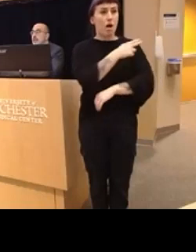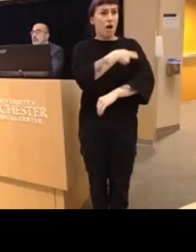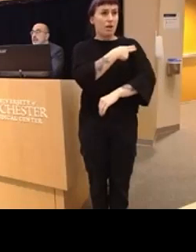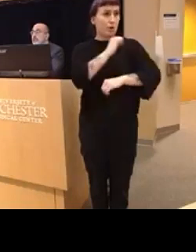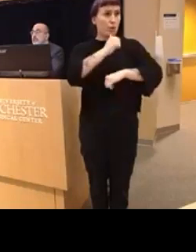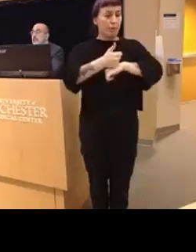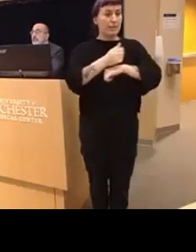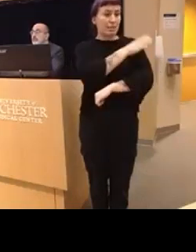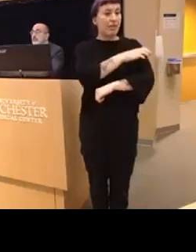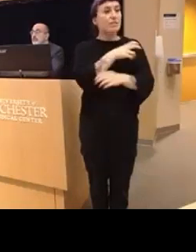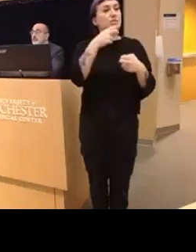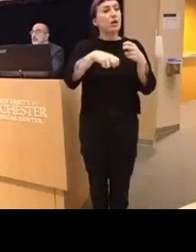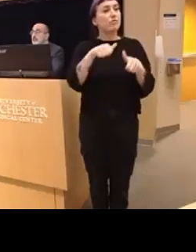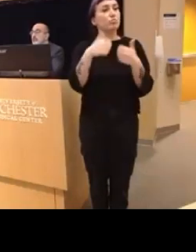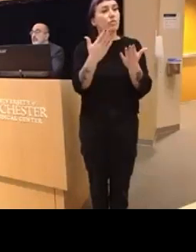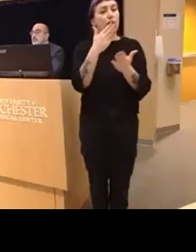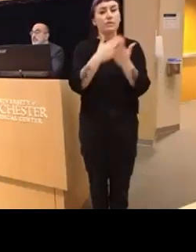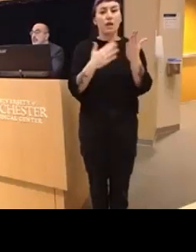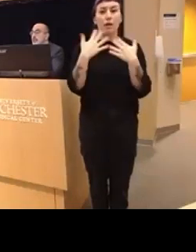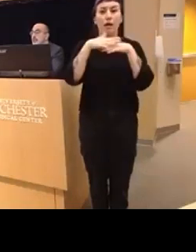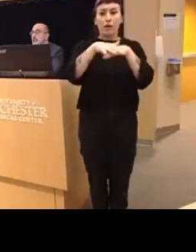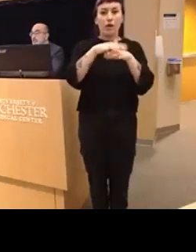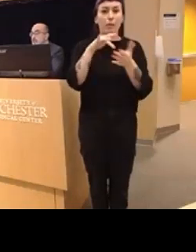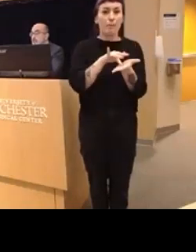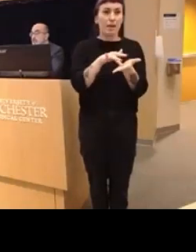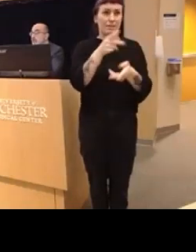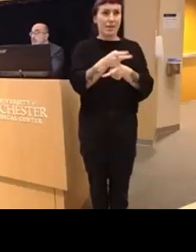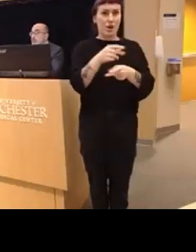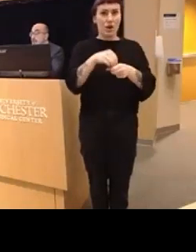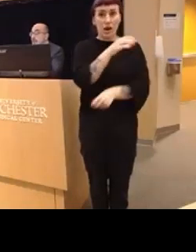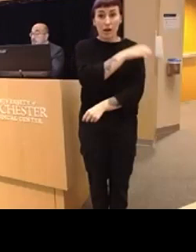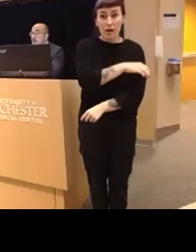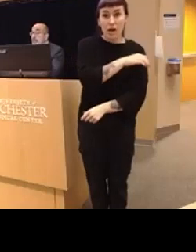providing um some of the integrated medicine care in our clinics we can do some acupuncture but not